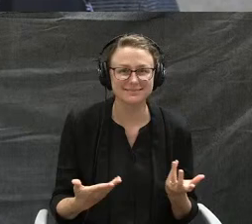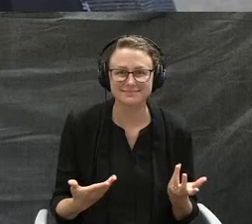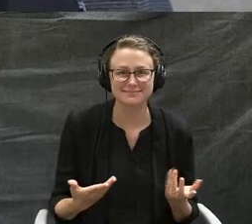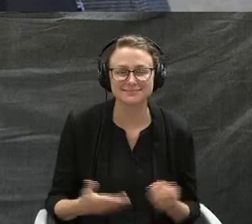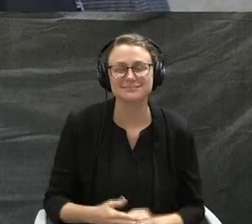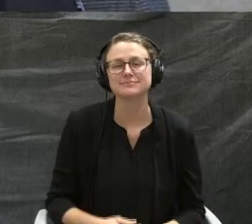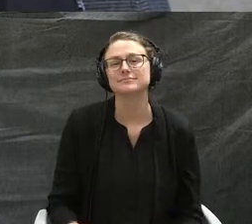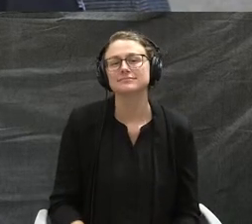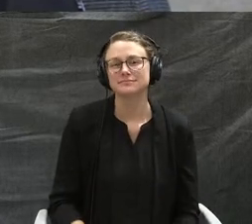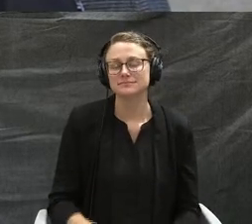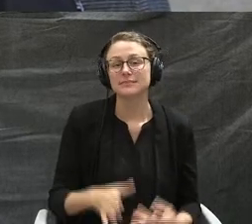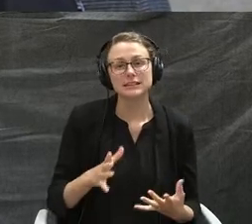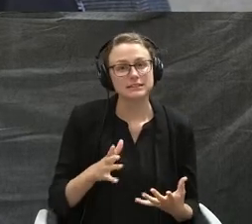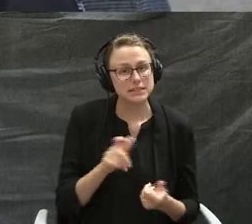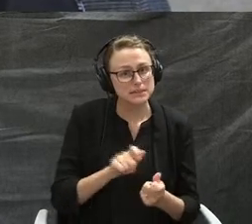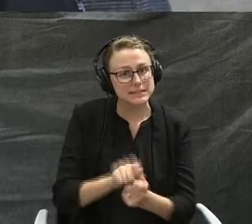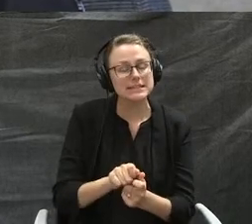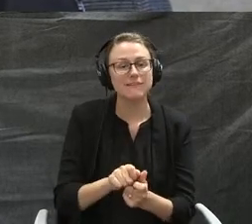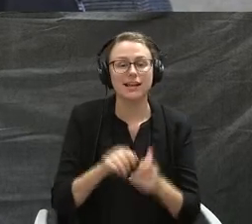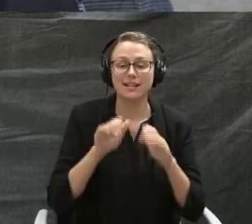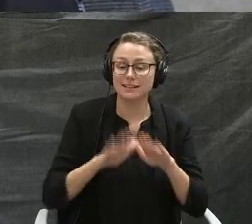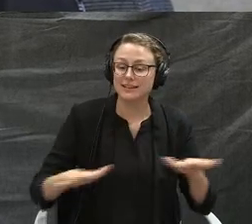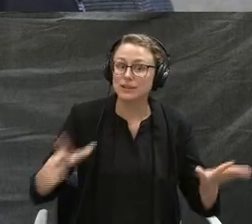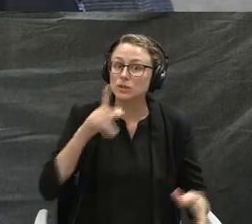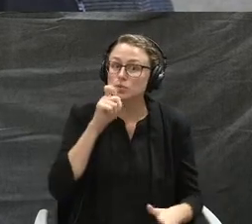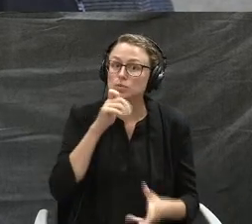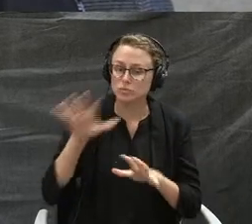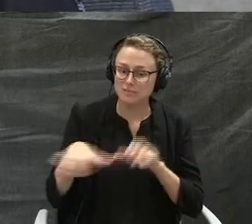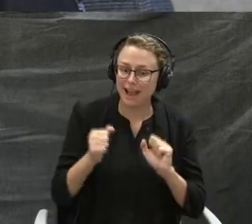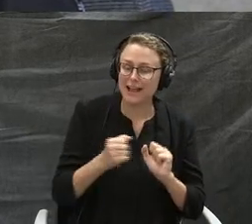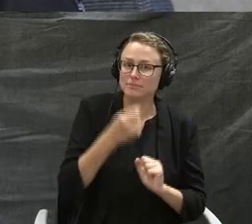Specifically, the kids who take a portion of their classes with